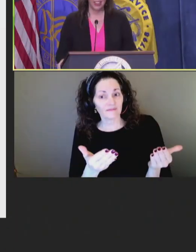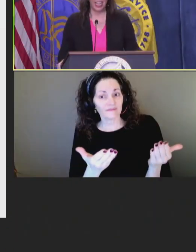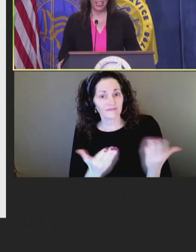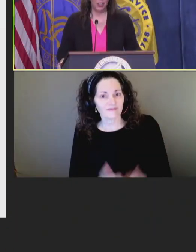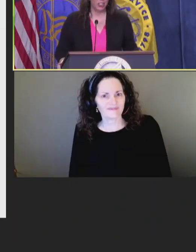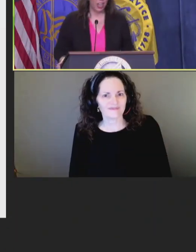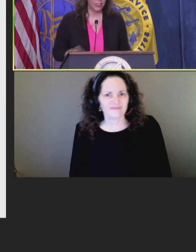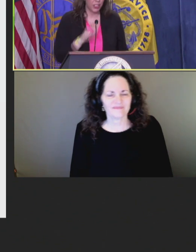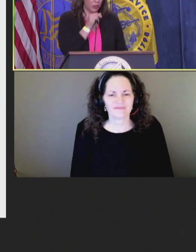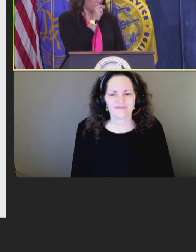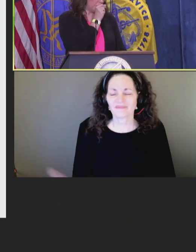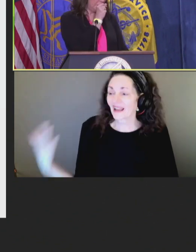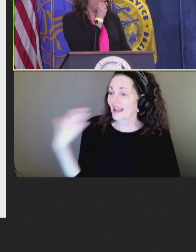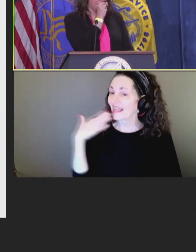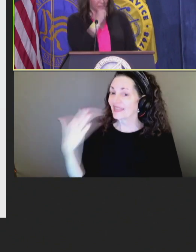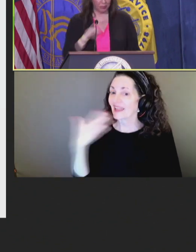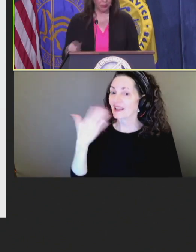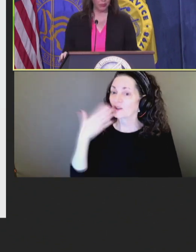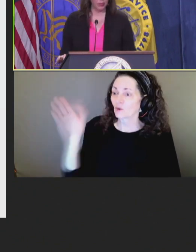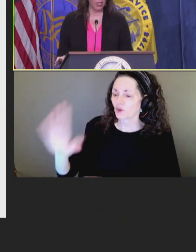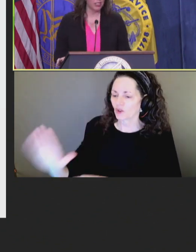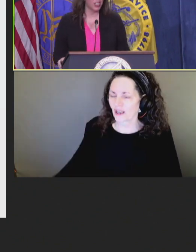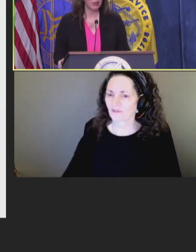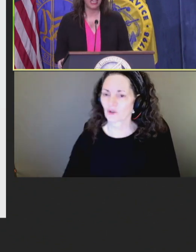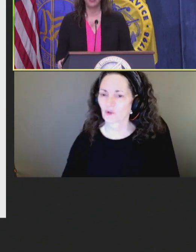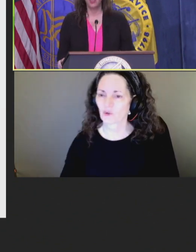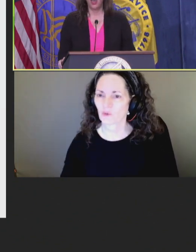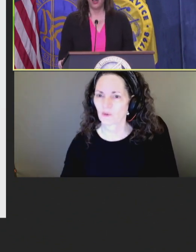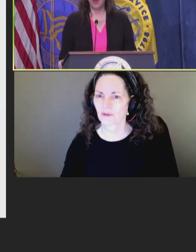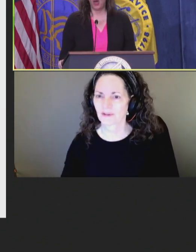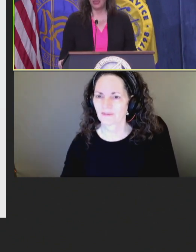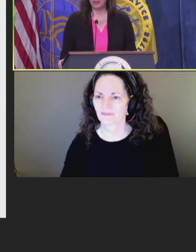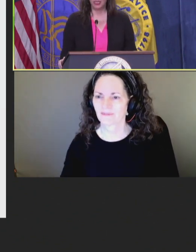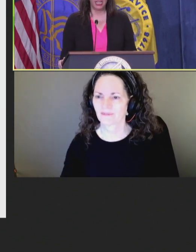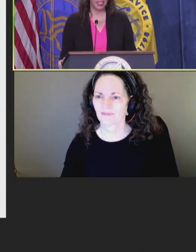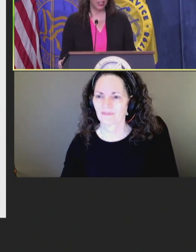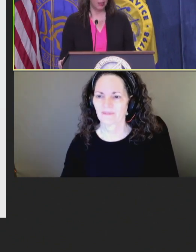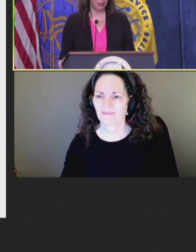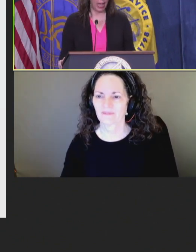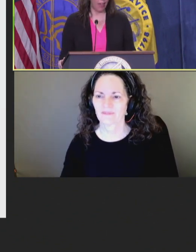Thank you. Good afternoon. Excuse me. I'll be presenting on the -- behalf of